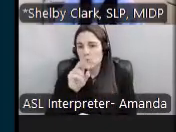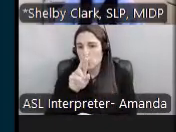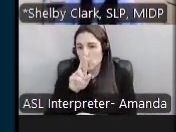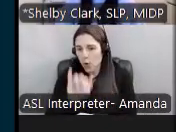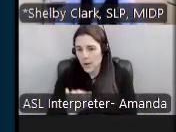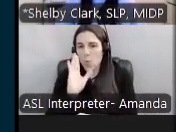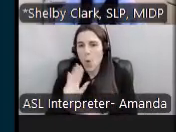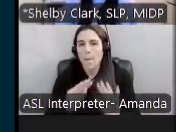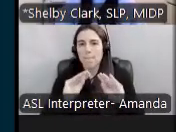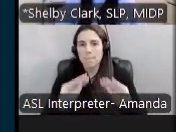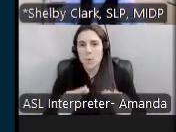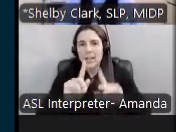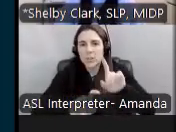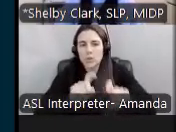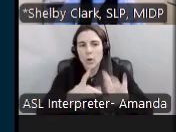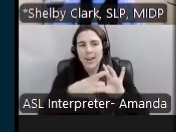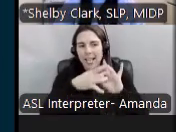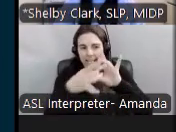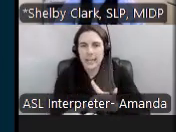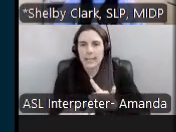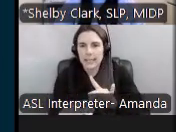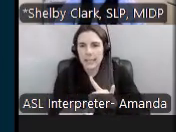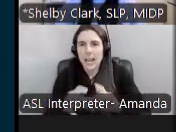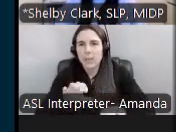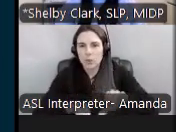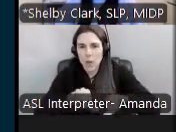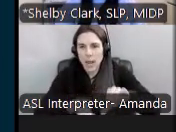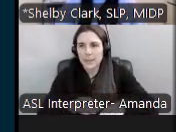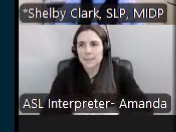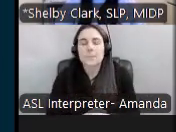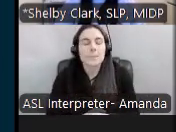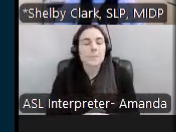the survey link in there, and I just want to say thank you to